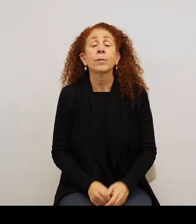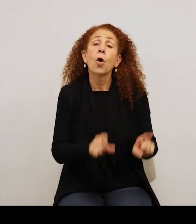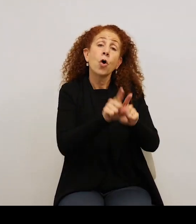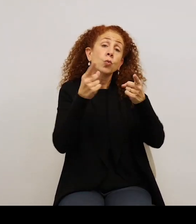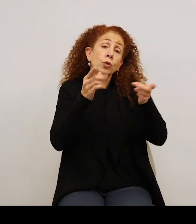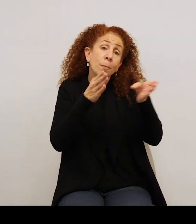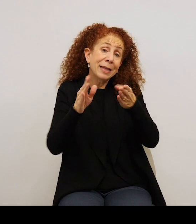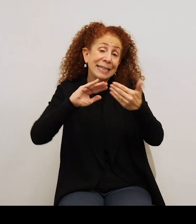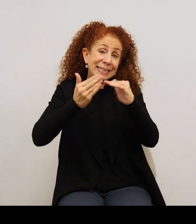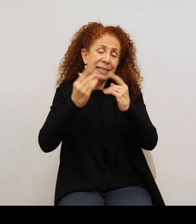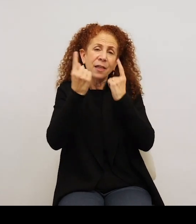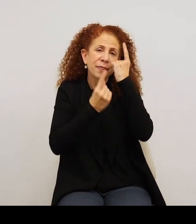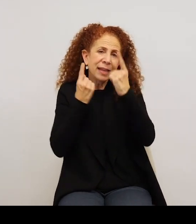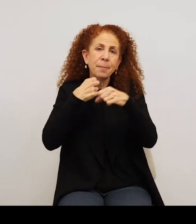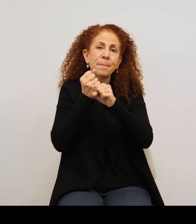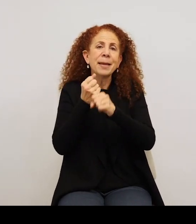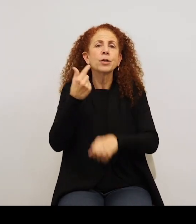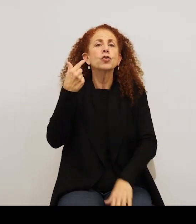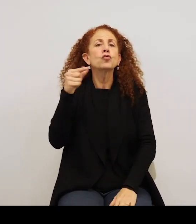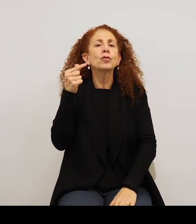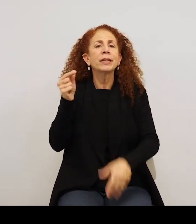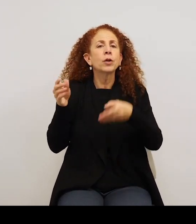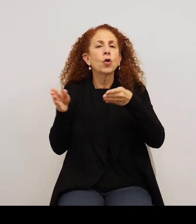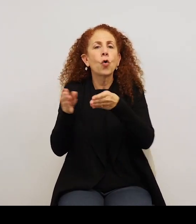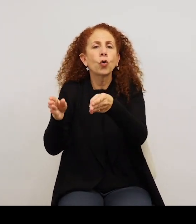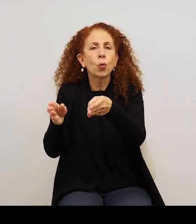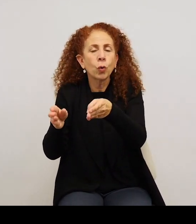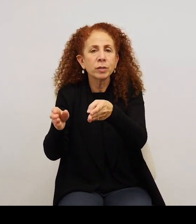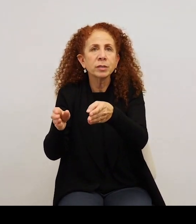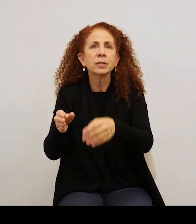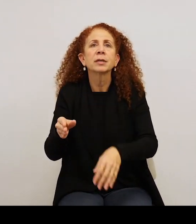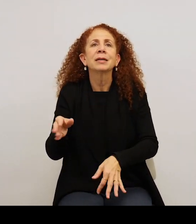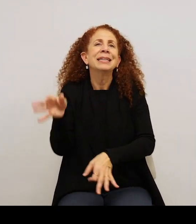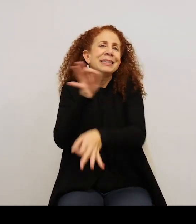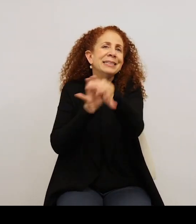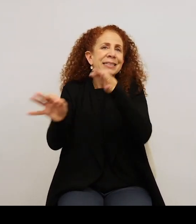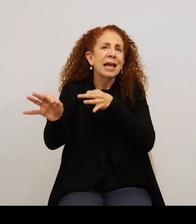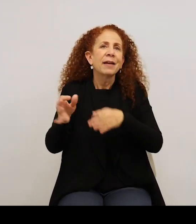about creating green corridors rather than